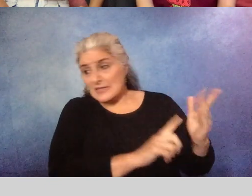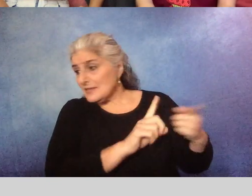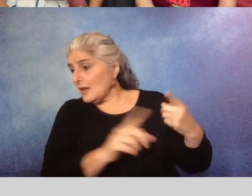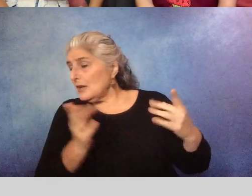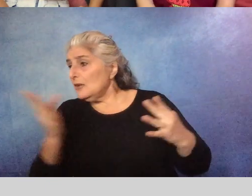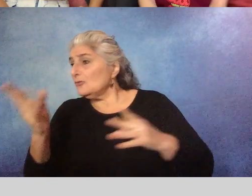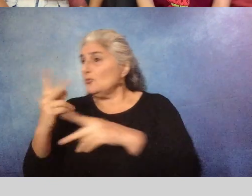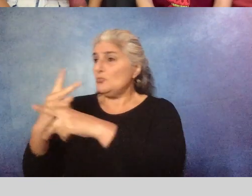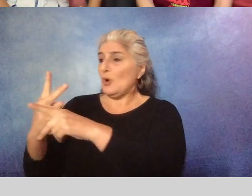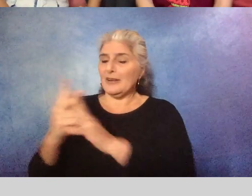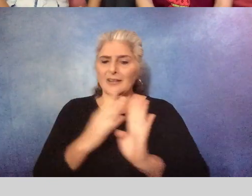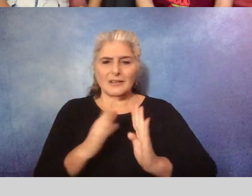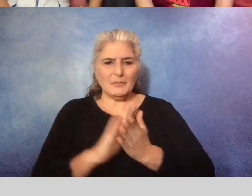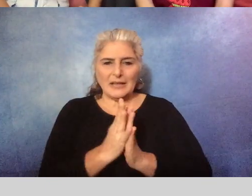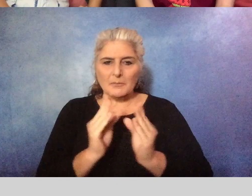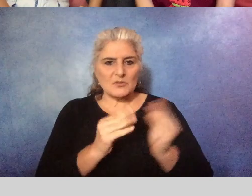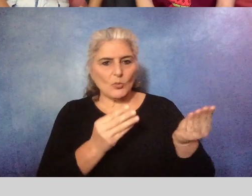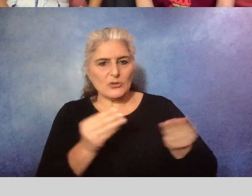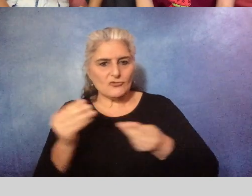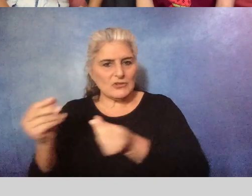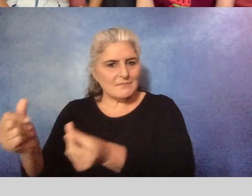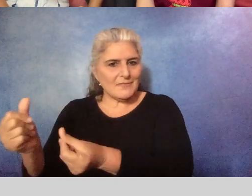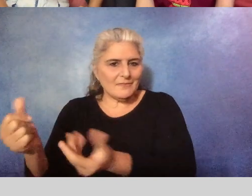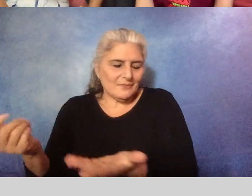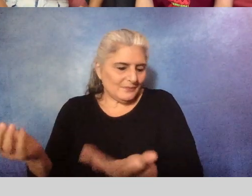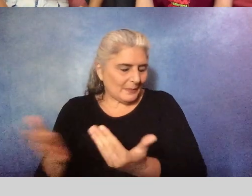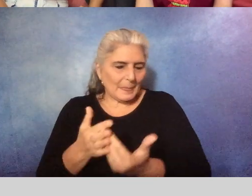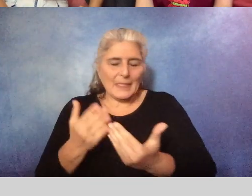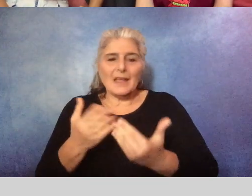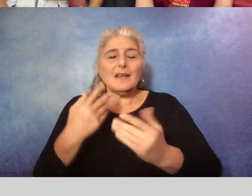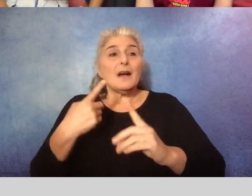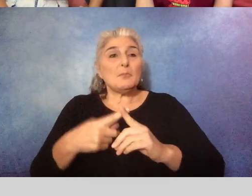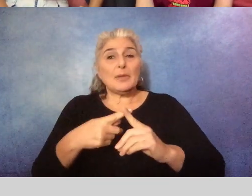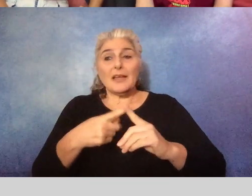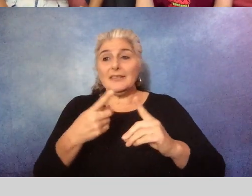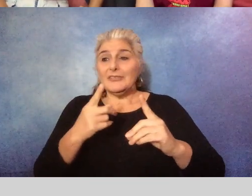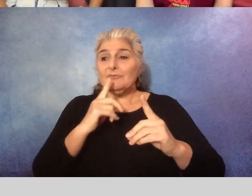They knew right away what they had to to do to QA this task.